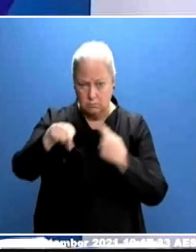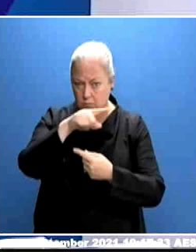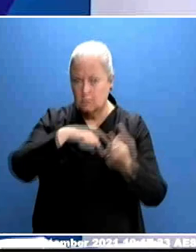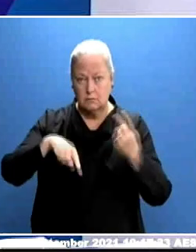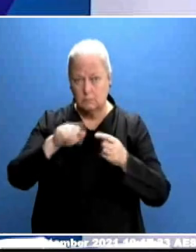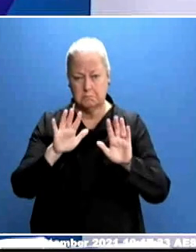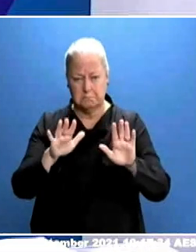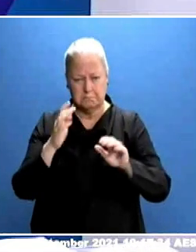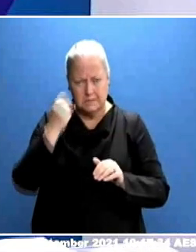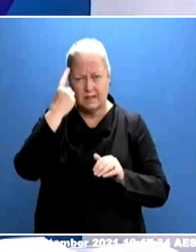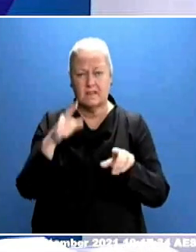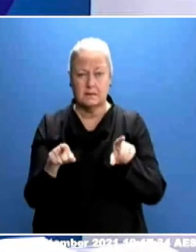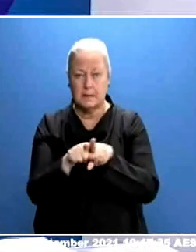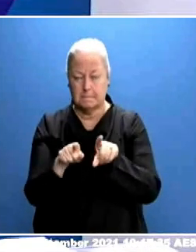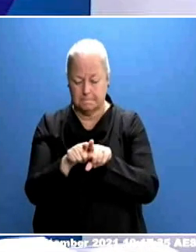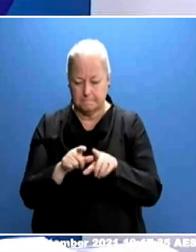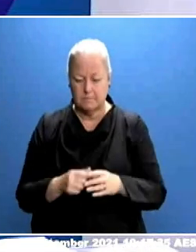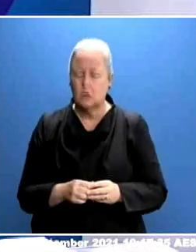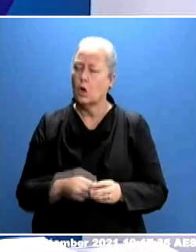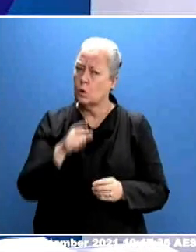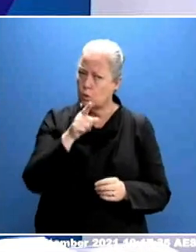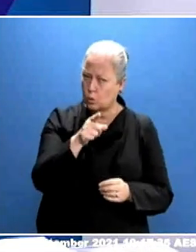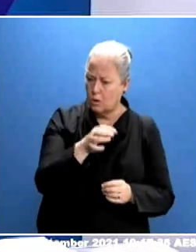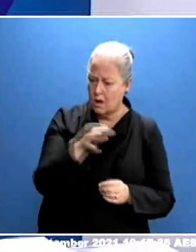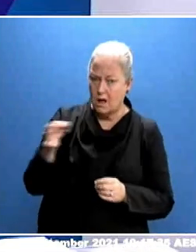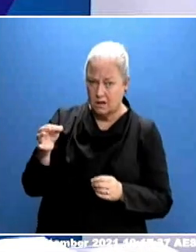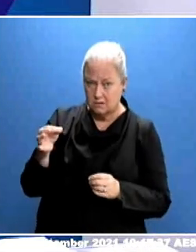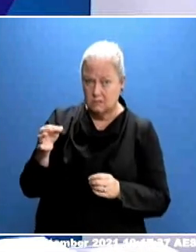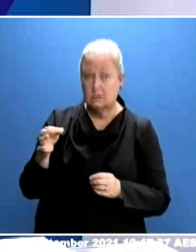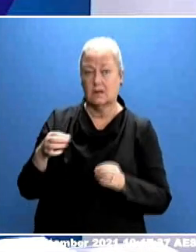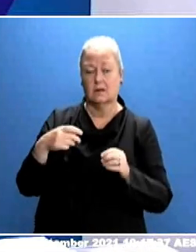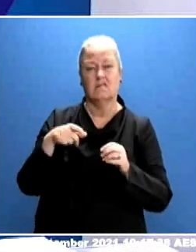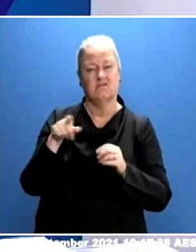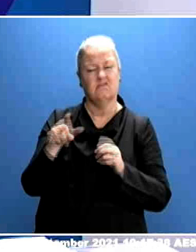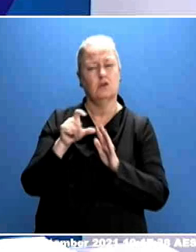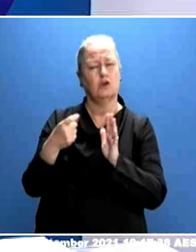Yes. You're asking Dr Thompson about the position now at the centre,